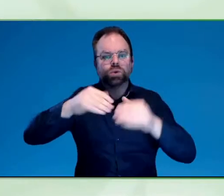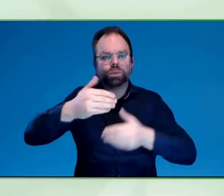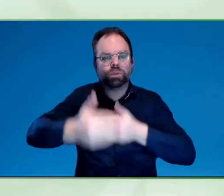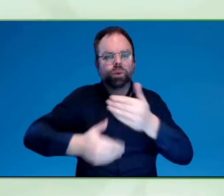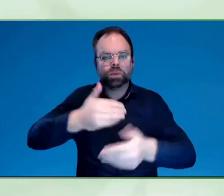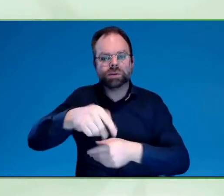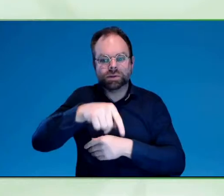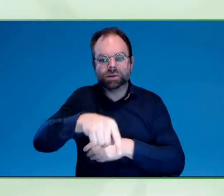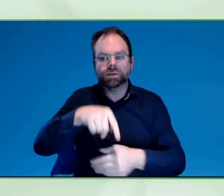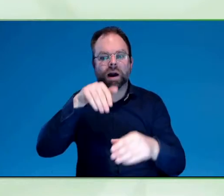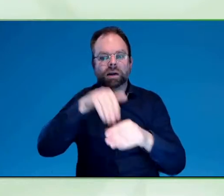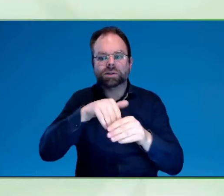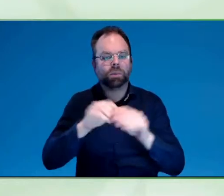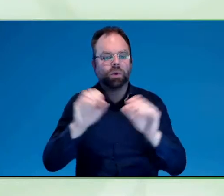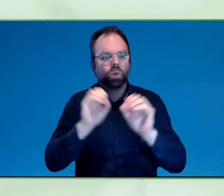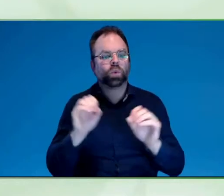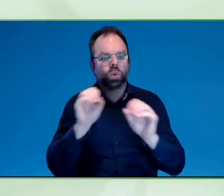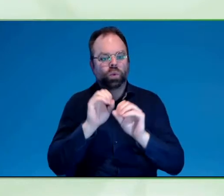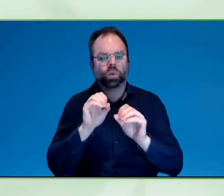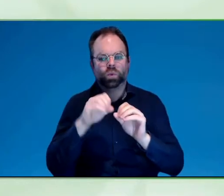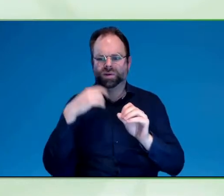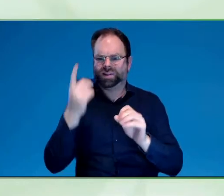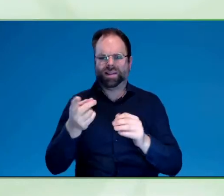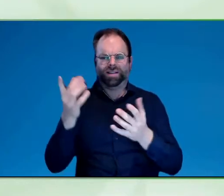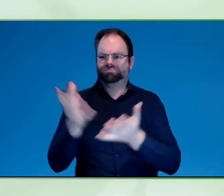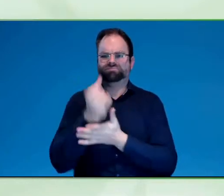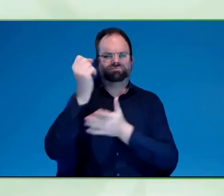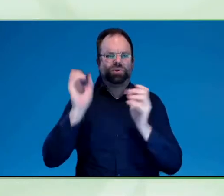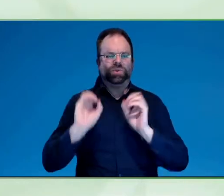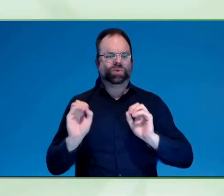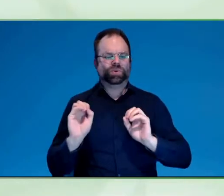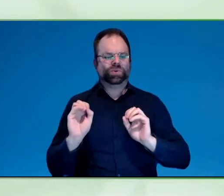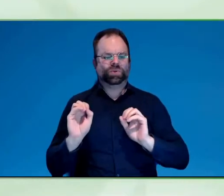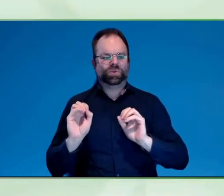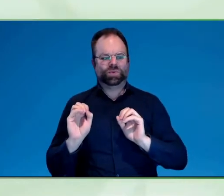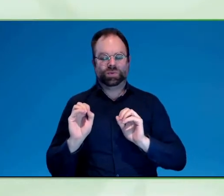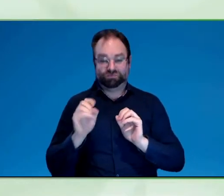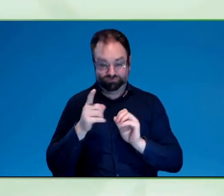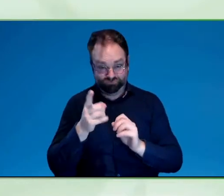to see what was around and no one was really talking about educational technology for inclusion.